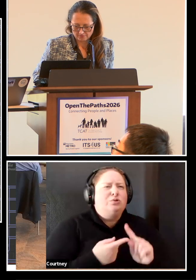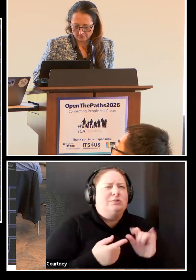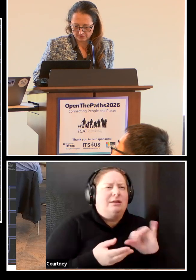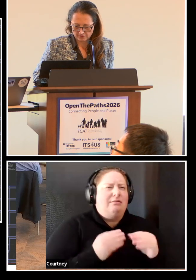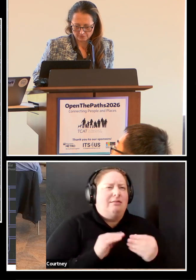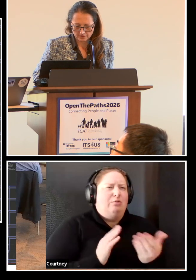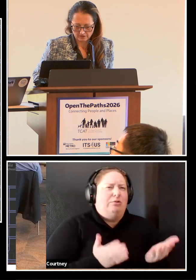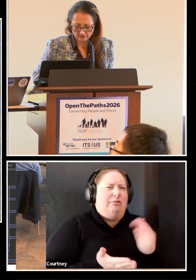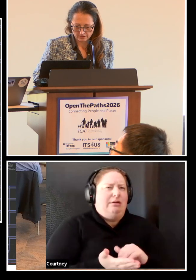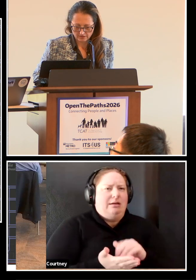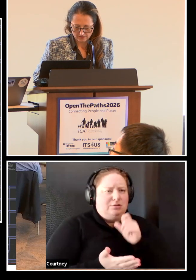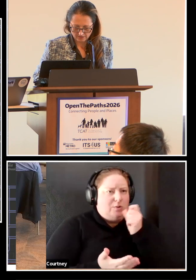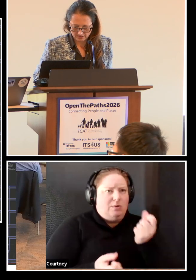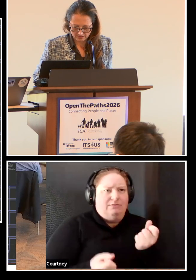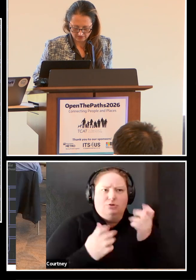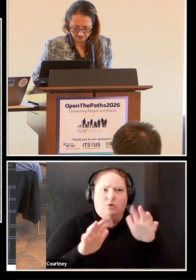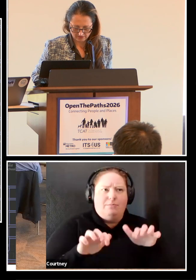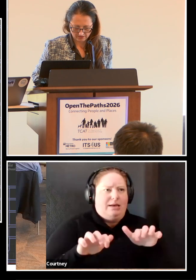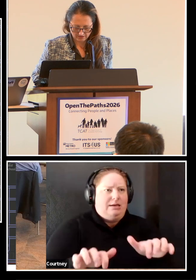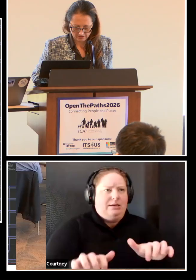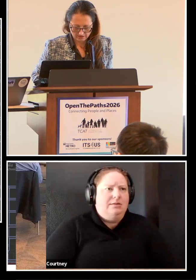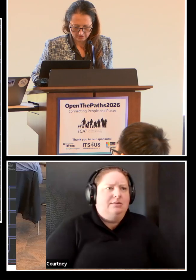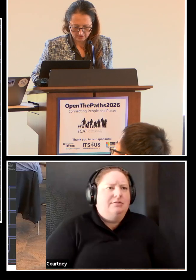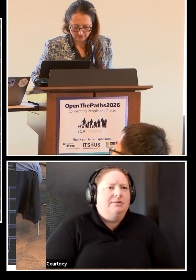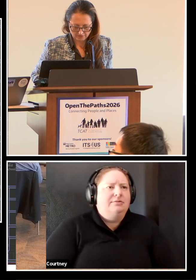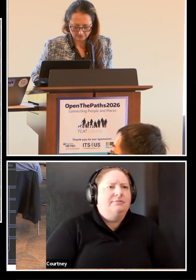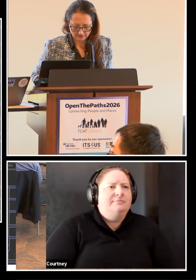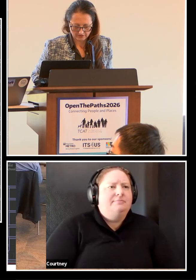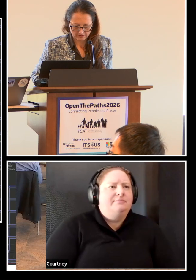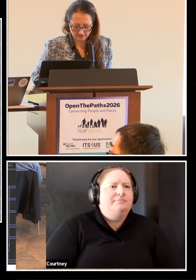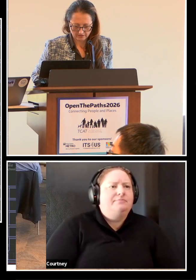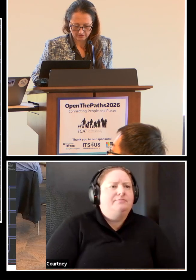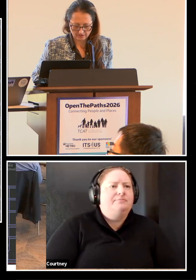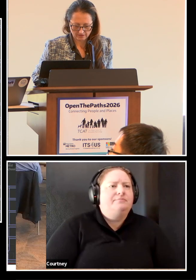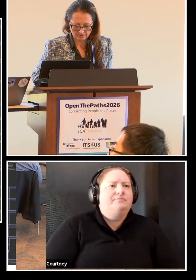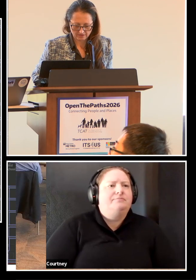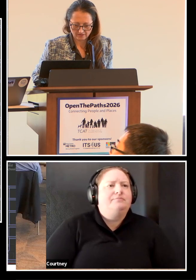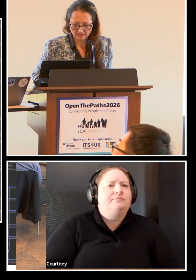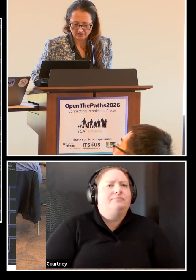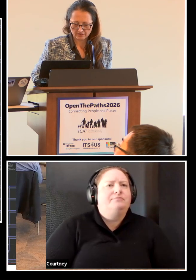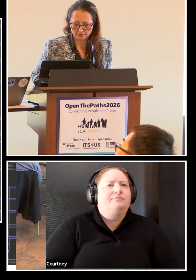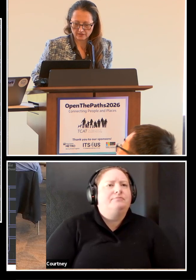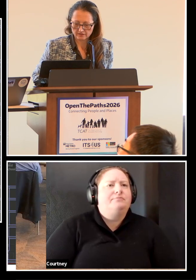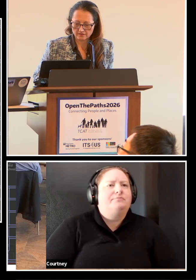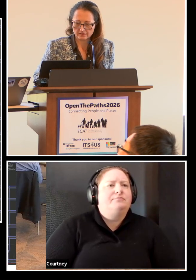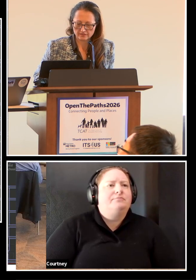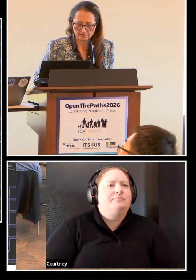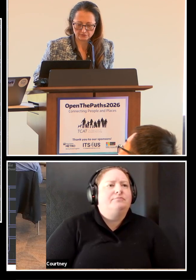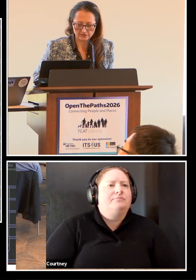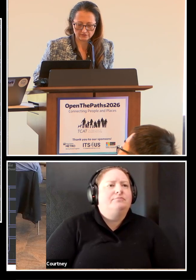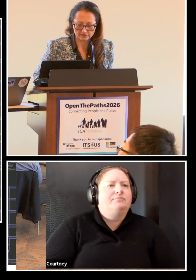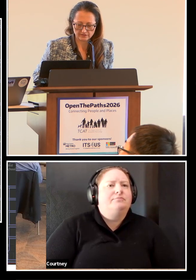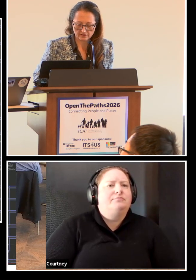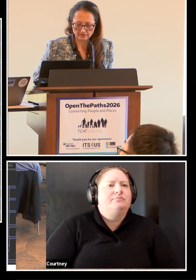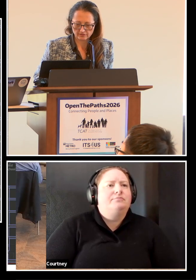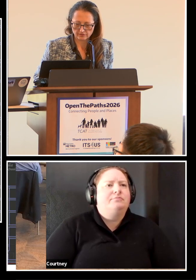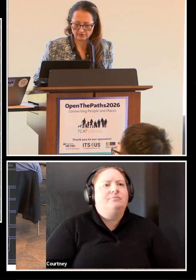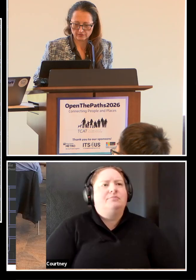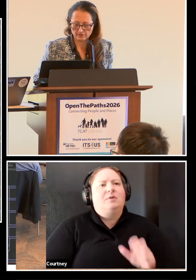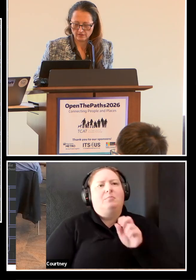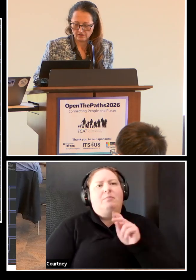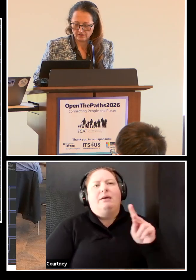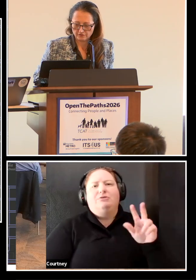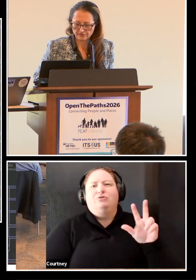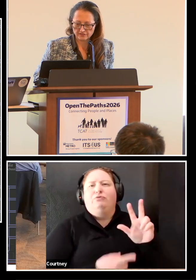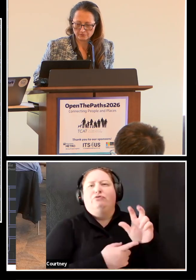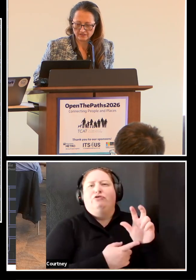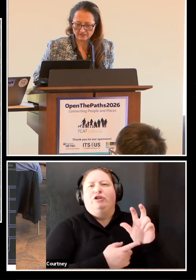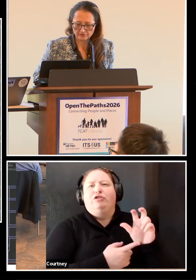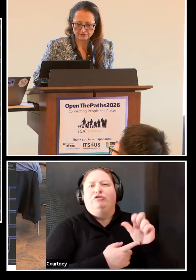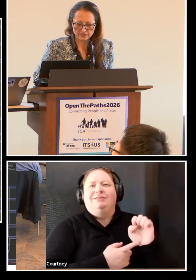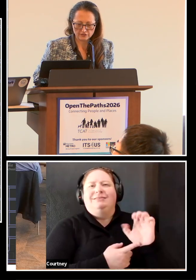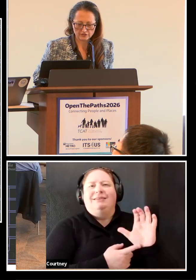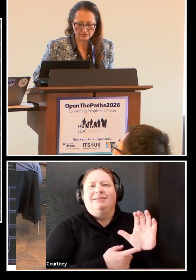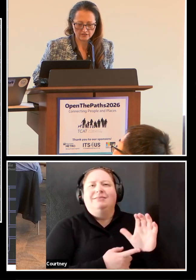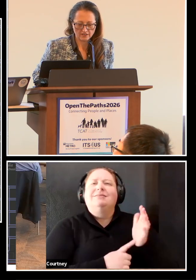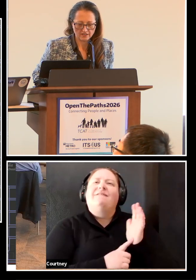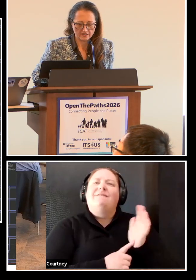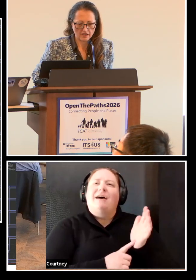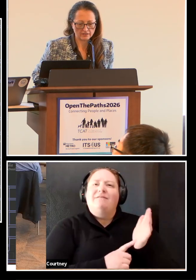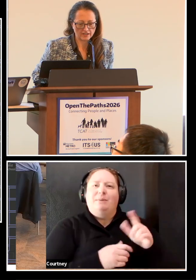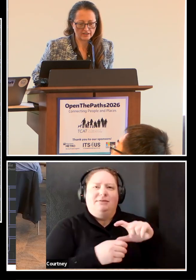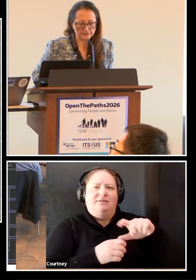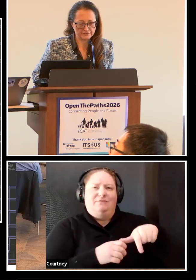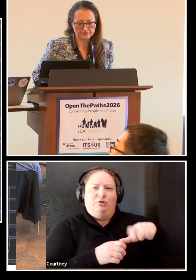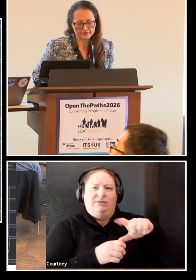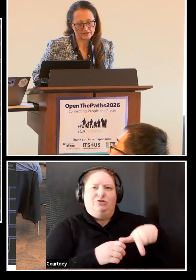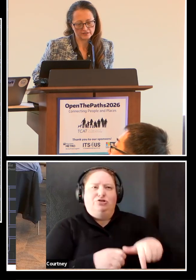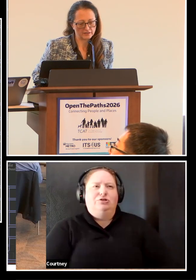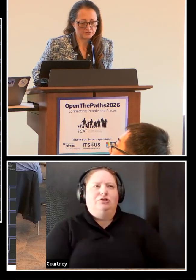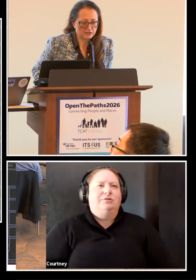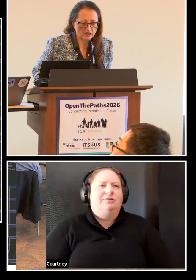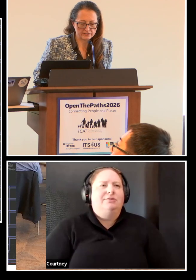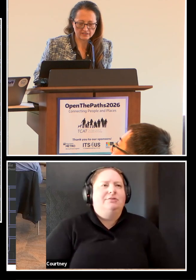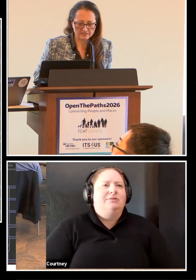um so many I'm gonna go back to 300 seconds. So five minutes of reach now I have 73 crossings